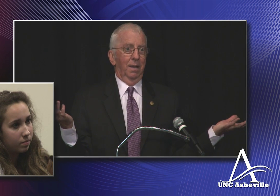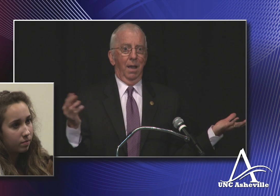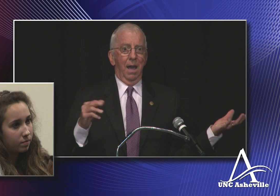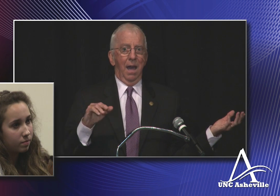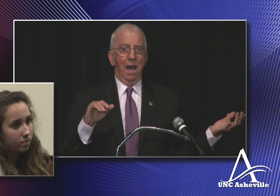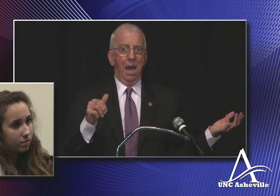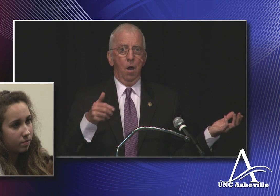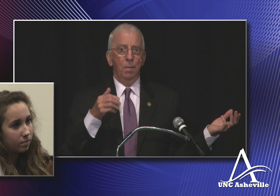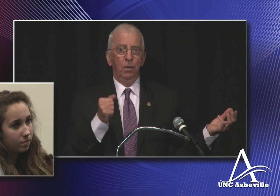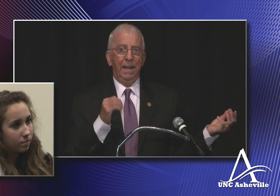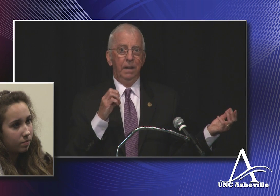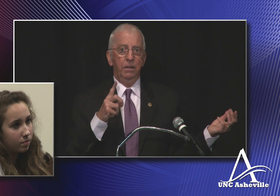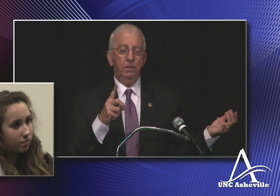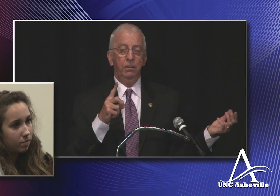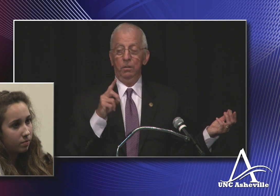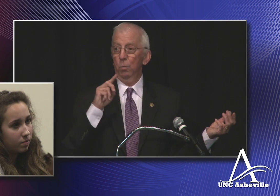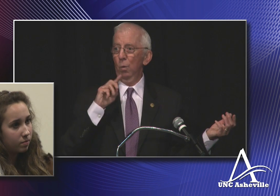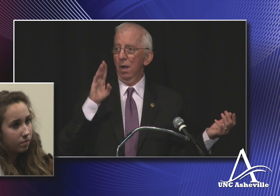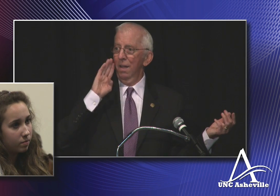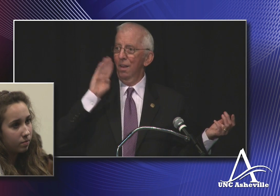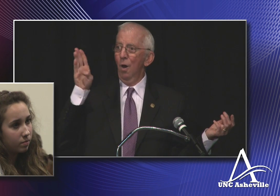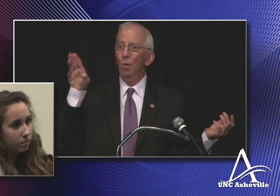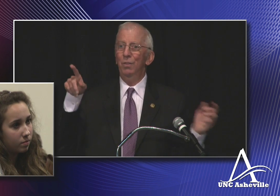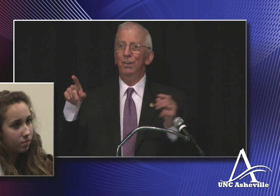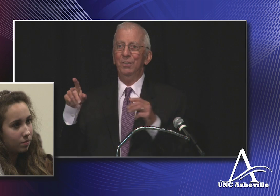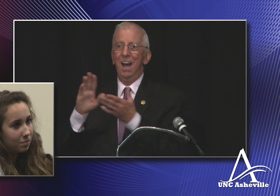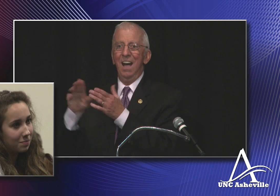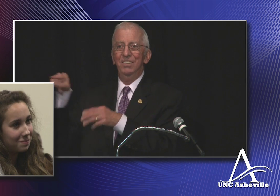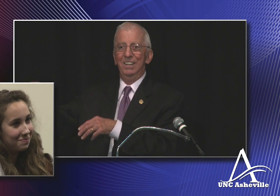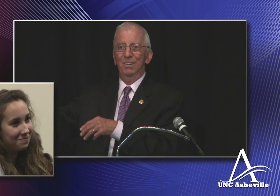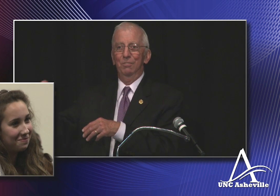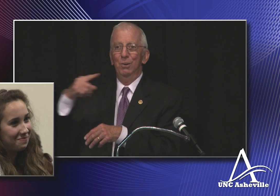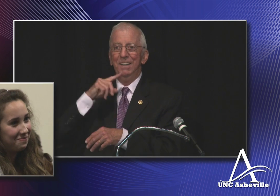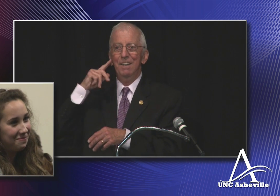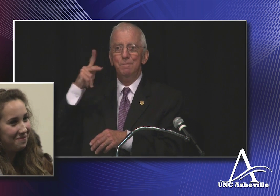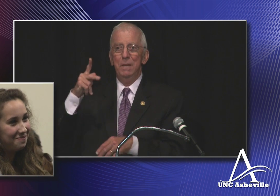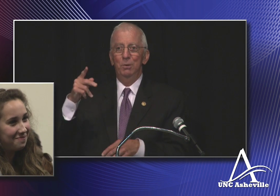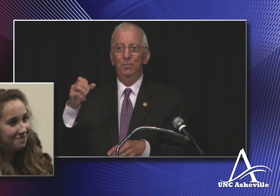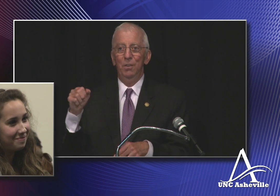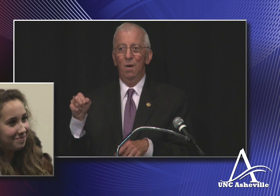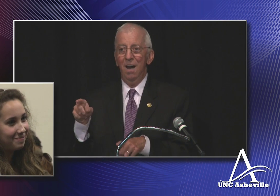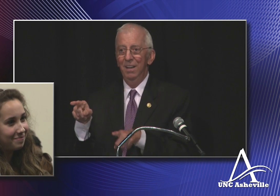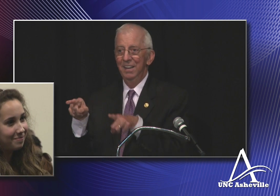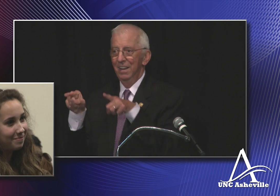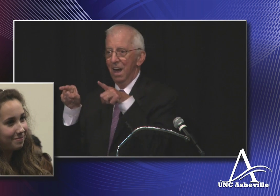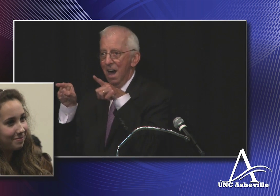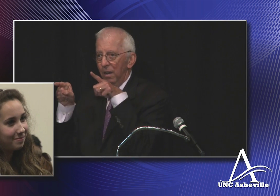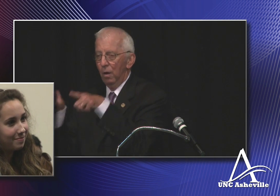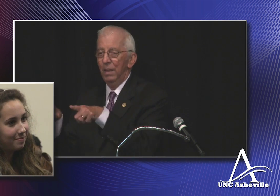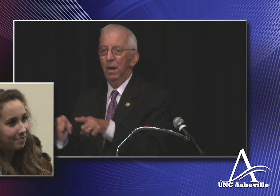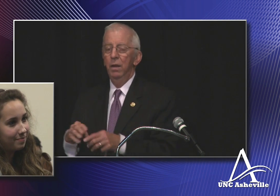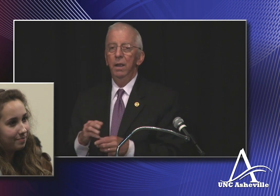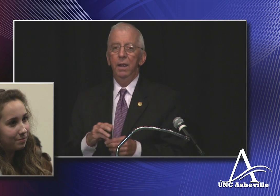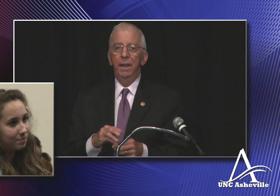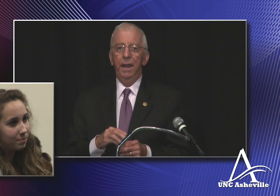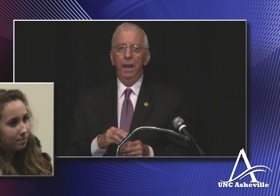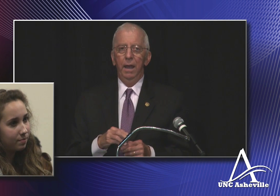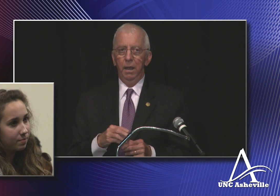how am I going to get an education? Well hello there's a college here for deaf people. So I'll, I'll go there.